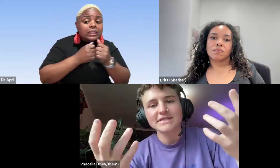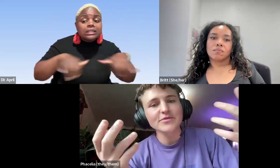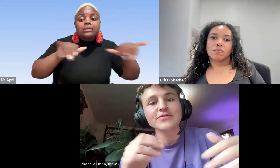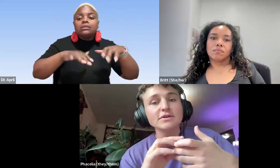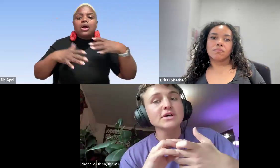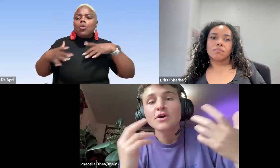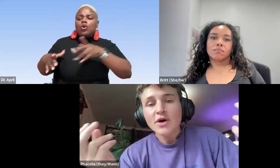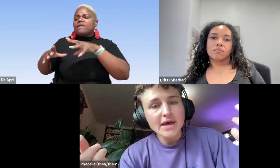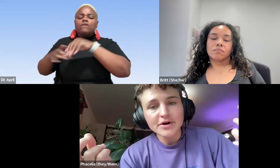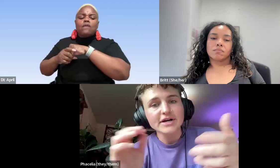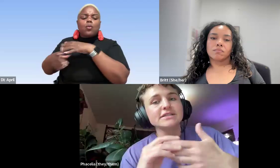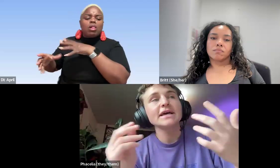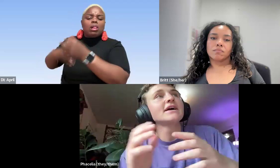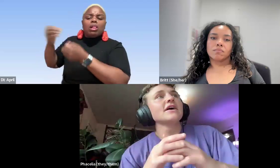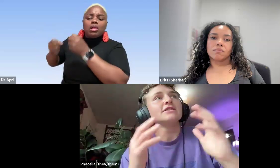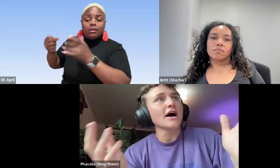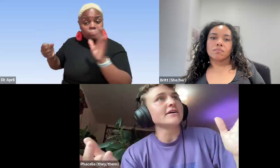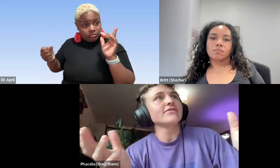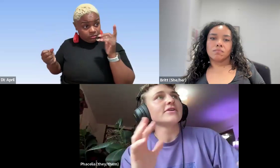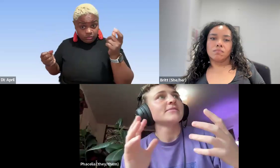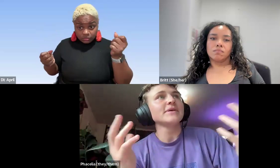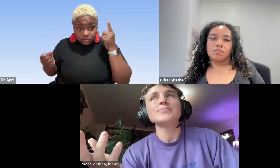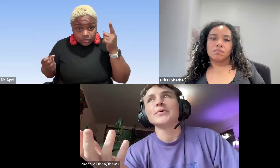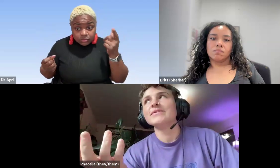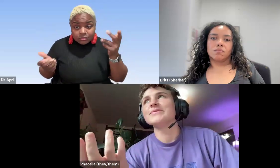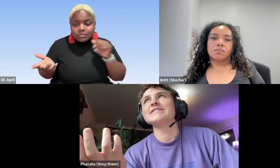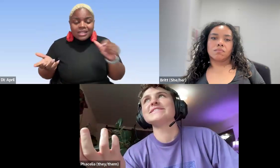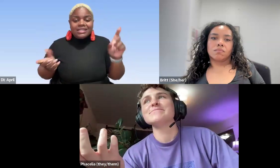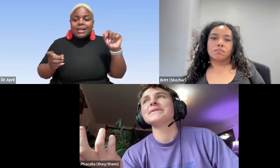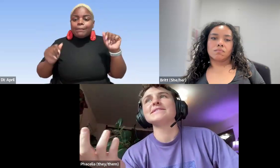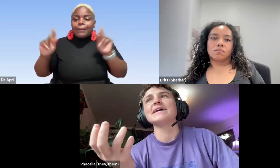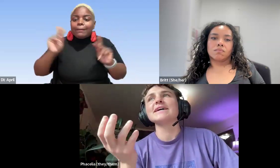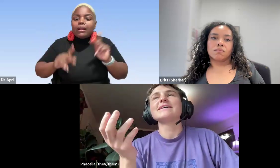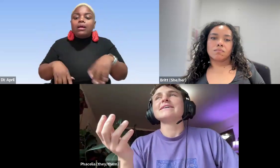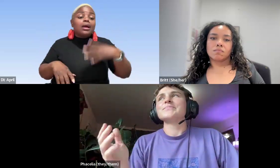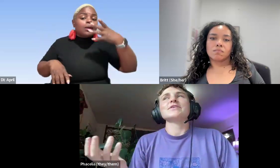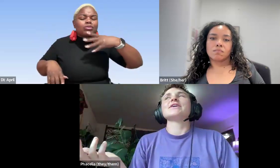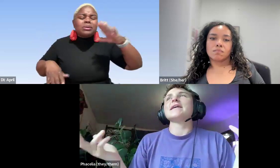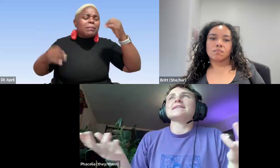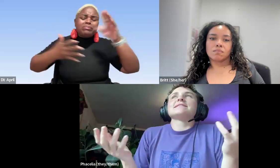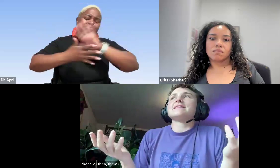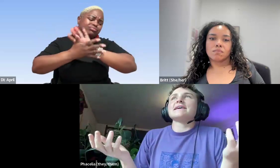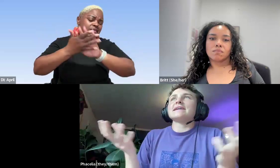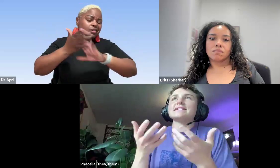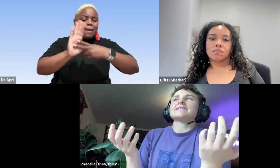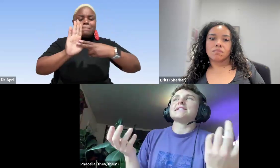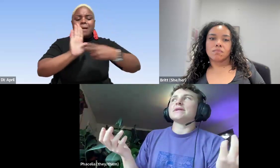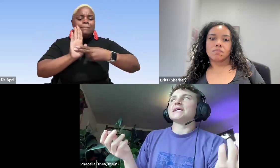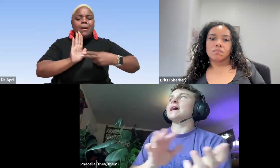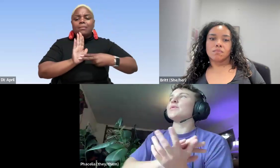you know, disabled folks, immigrants, like, a lot of people were just labeled as like, you know, and it's the thing that exists today, where it's like,